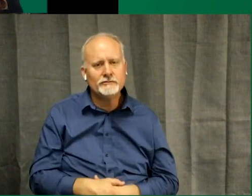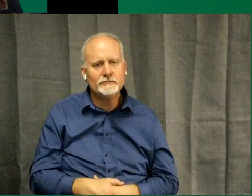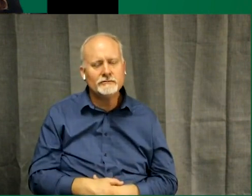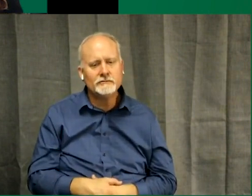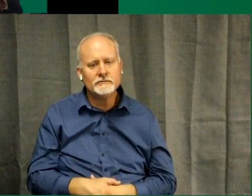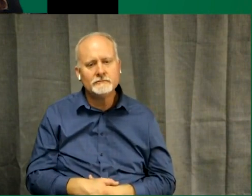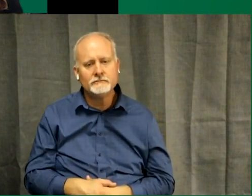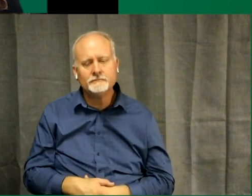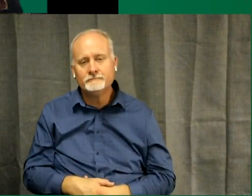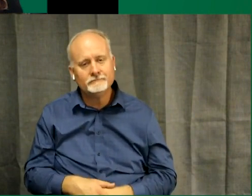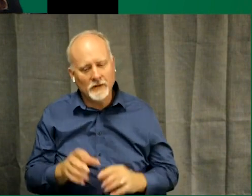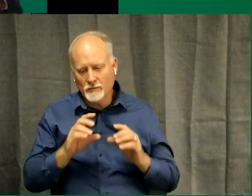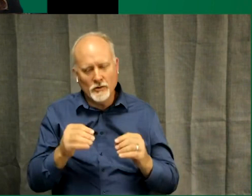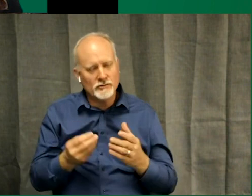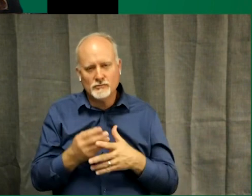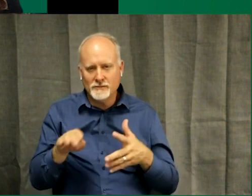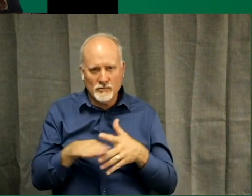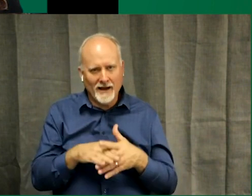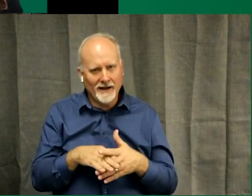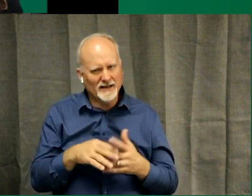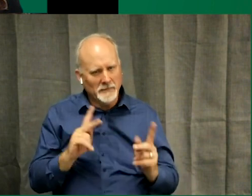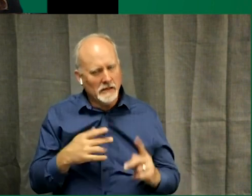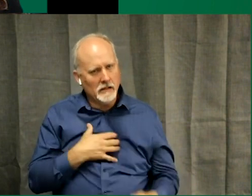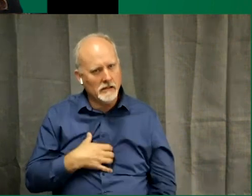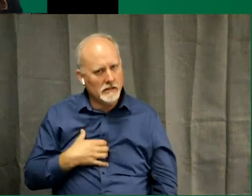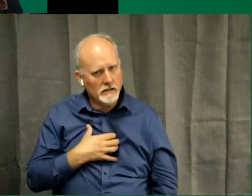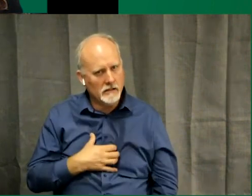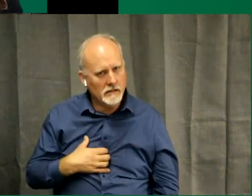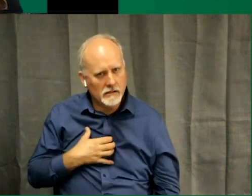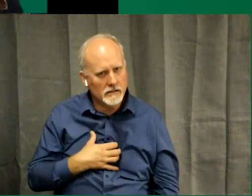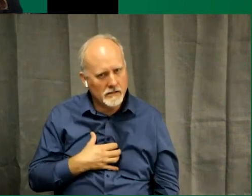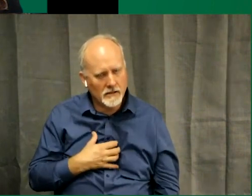obviously there's no spring break and i know that's kind of a sore spot for a lot of us and